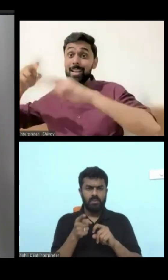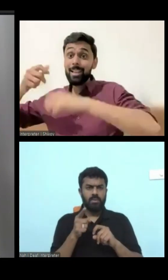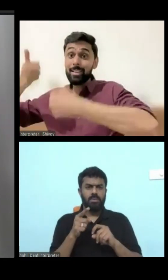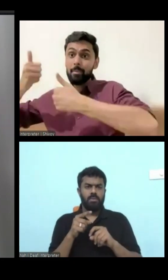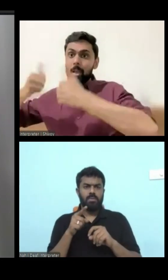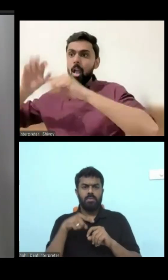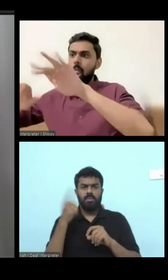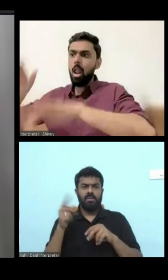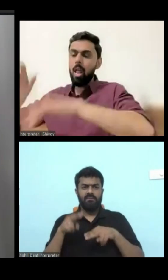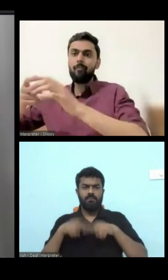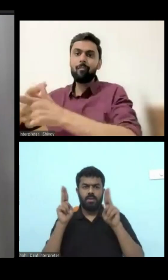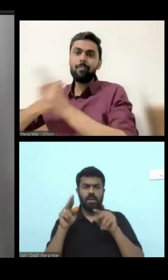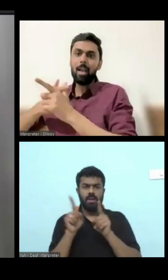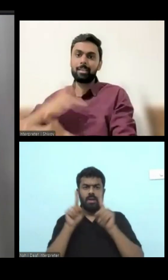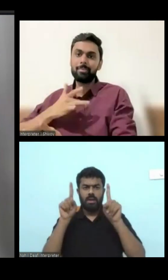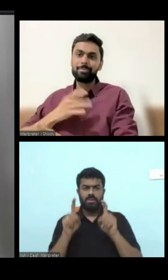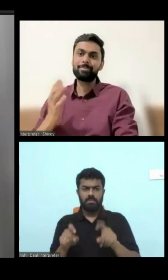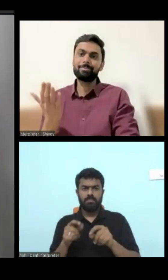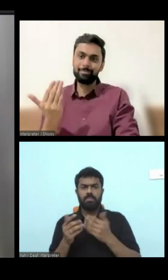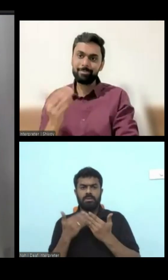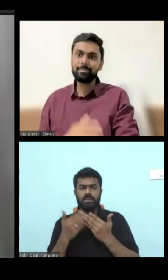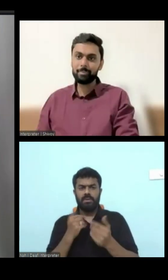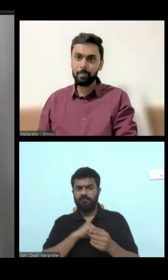But they will also be able to cope up with their curricular work.